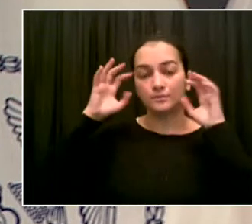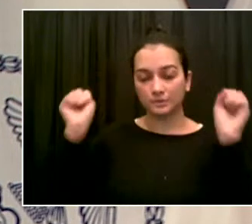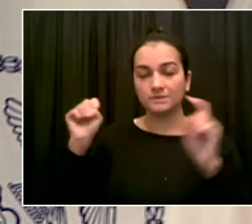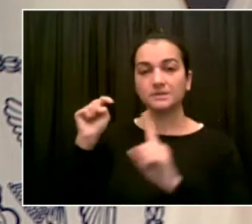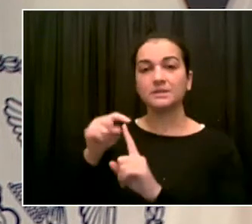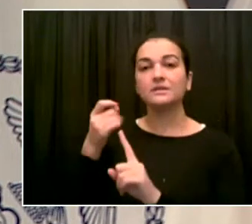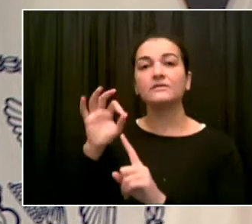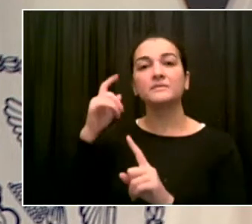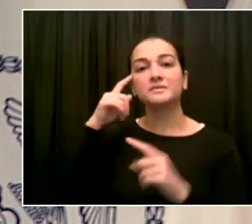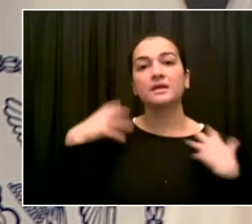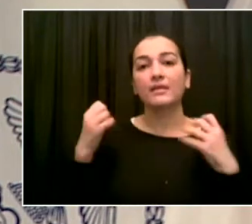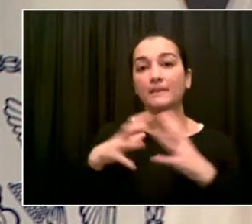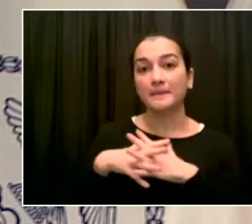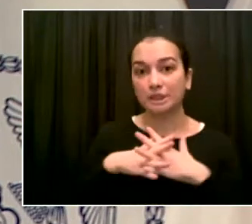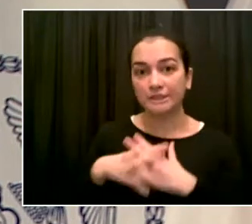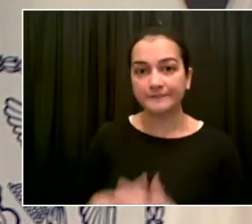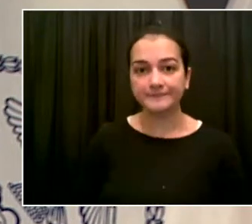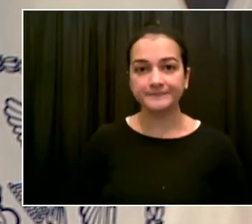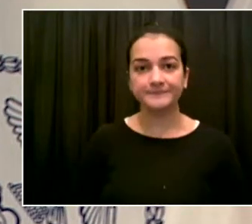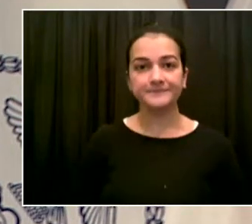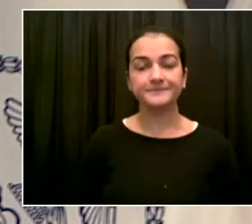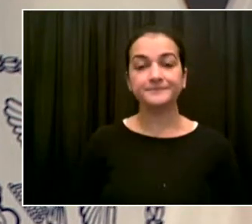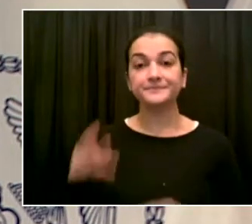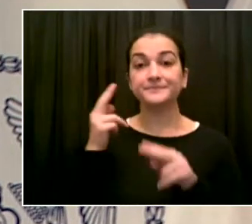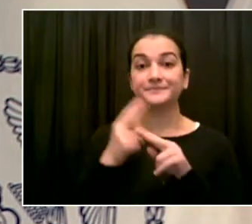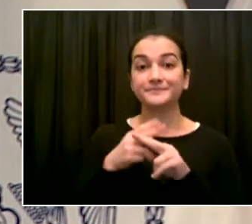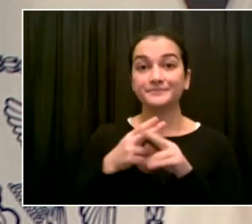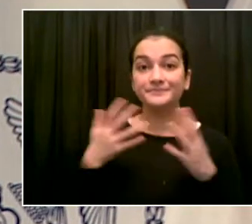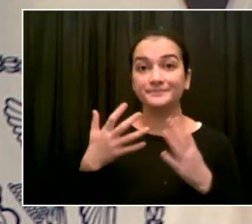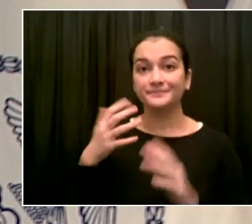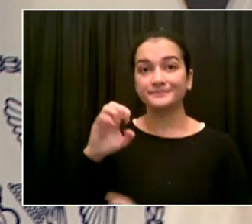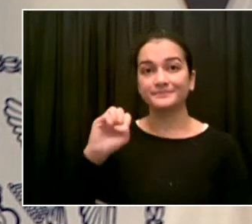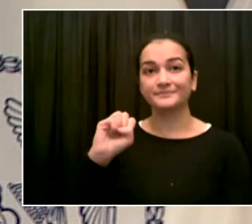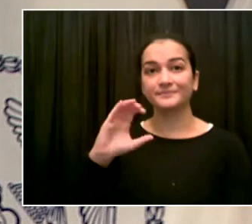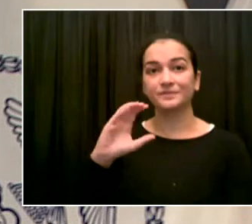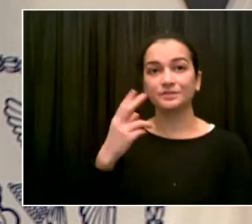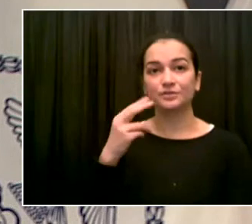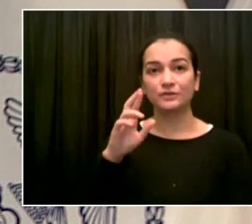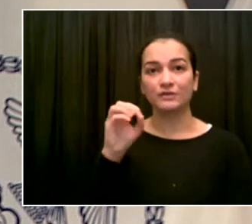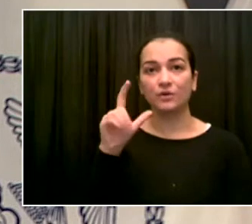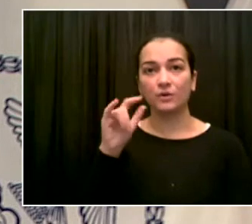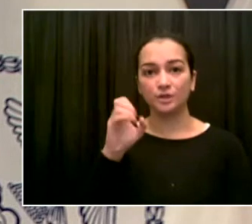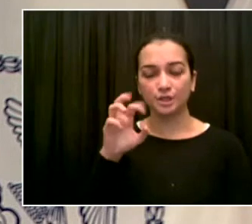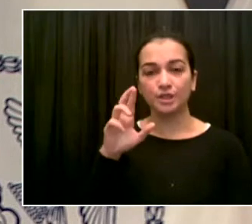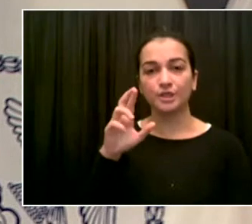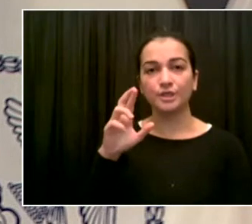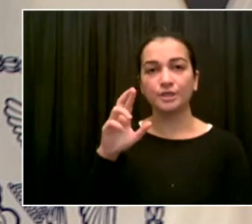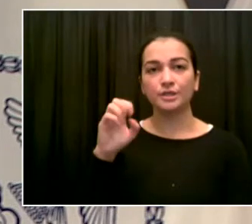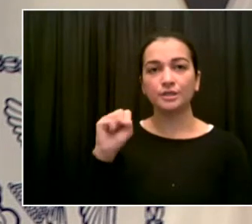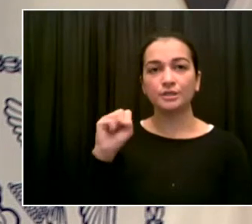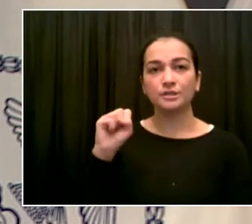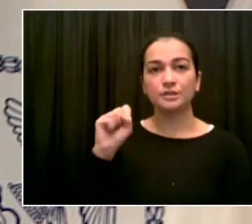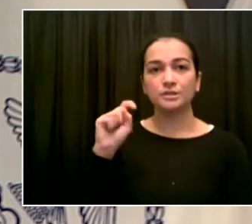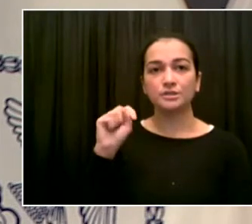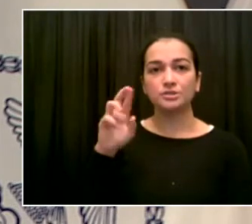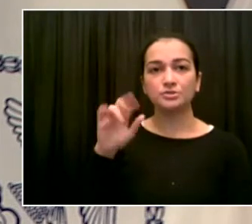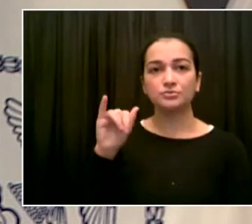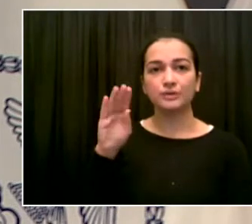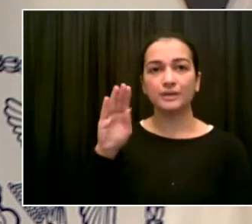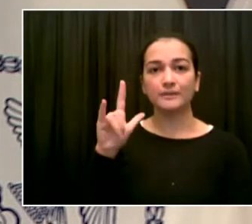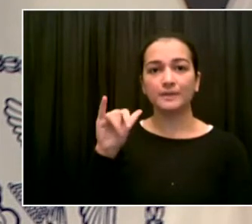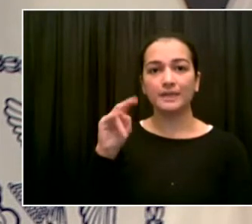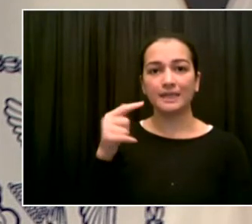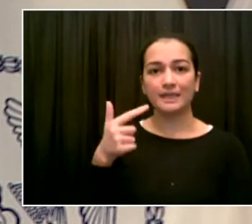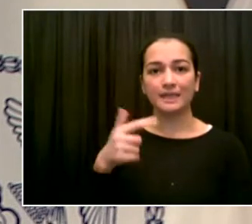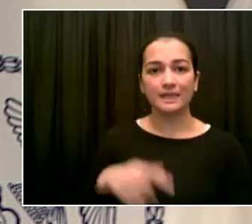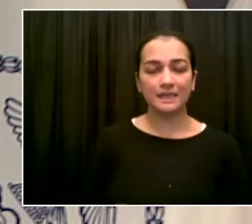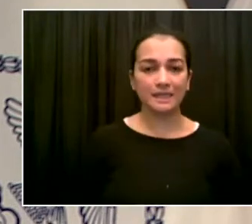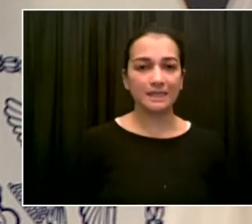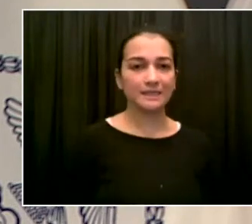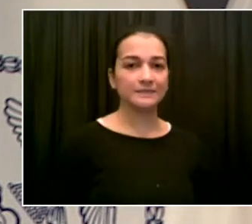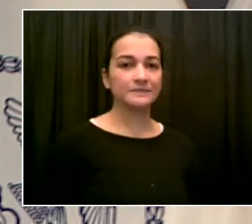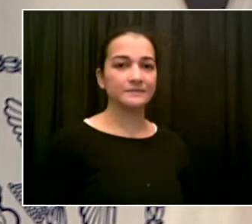AMERICA.